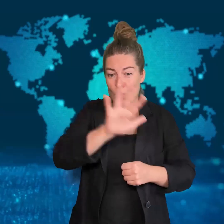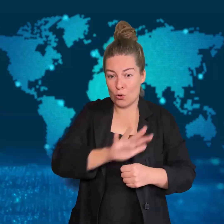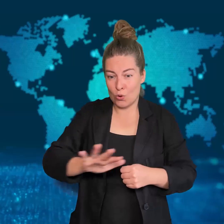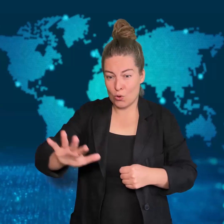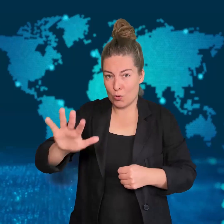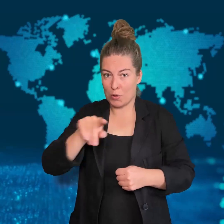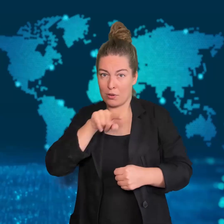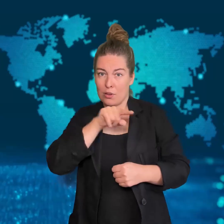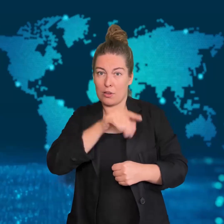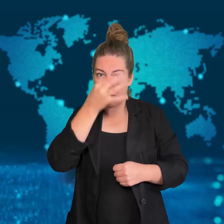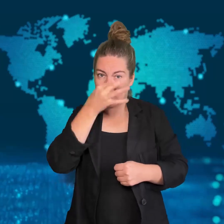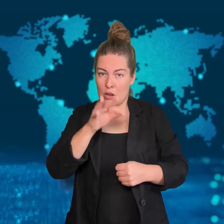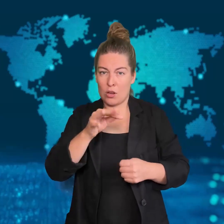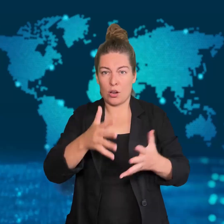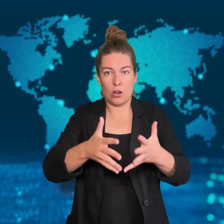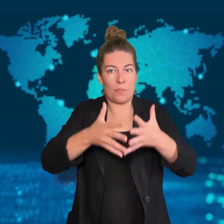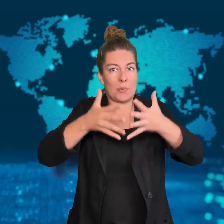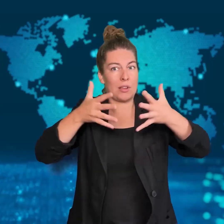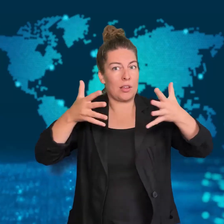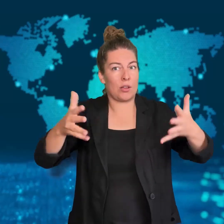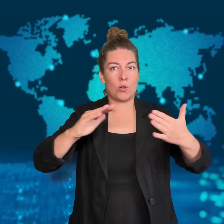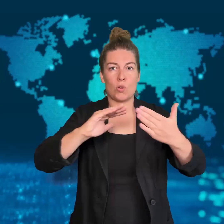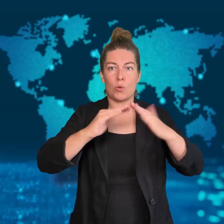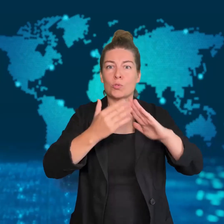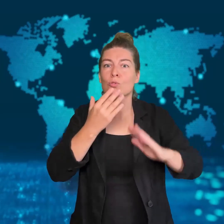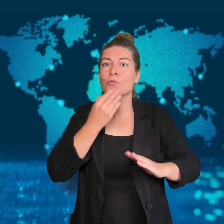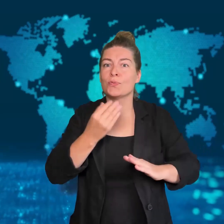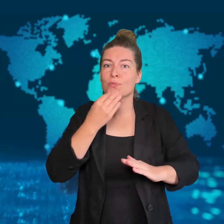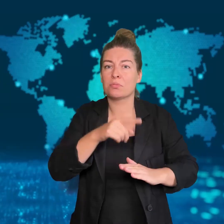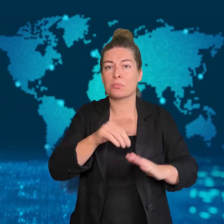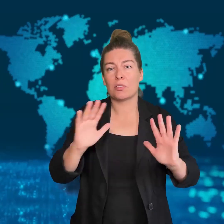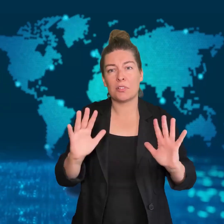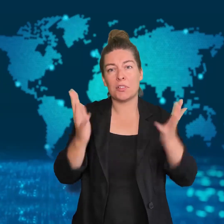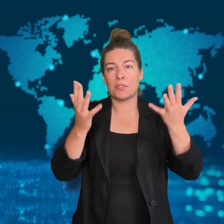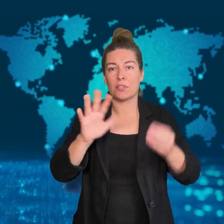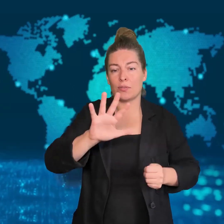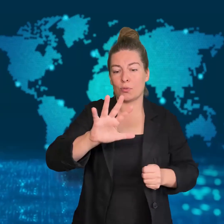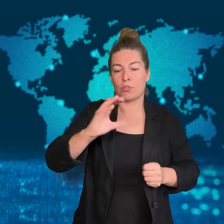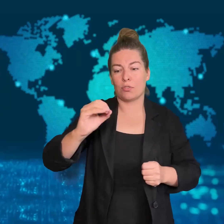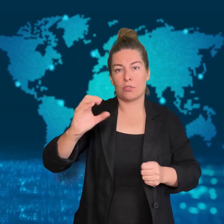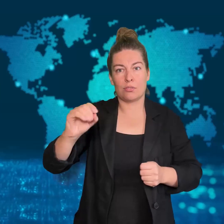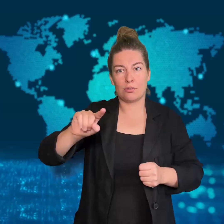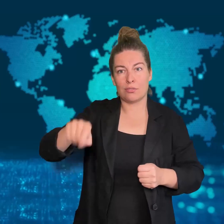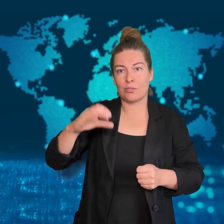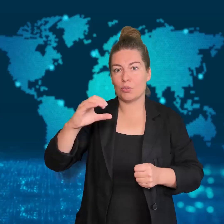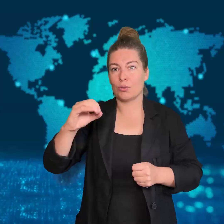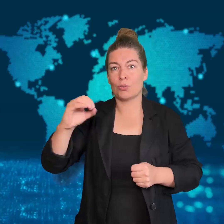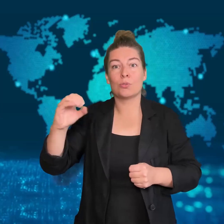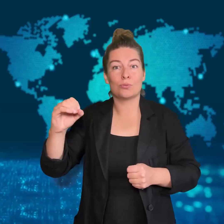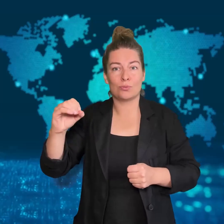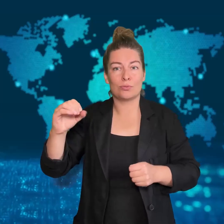Paris has a large Jewish population as well as a large Muslim community,